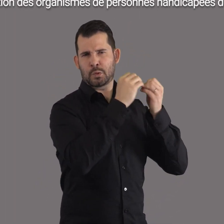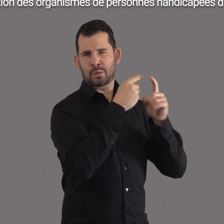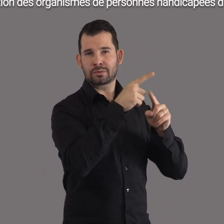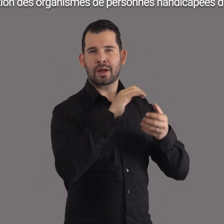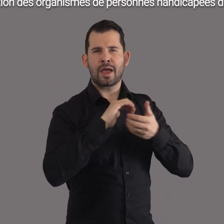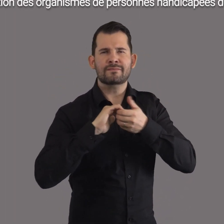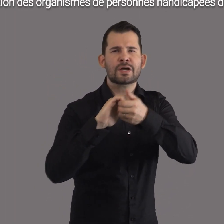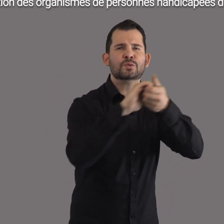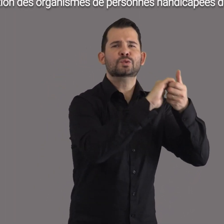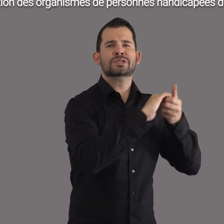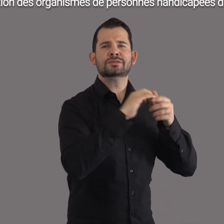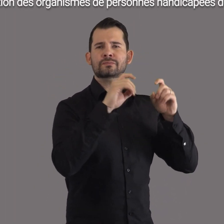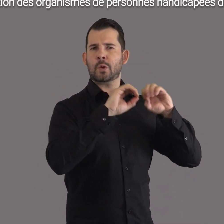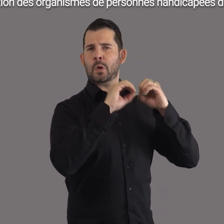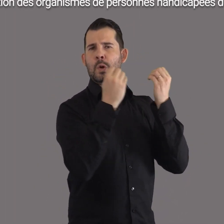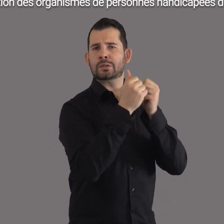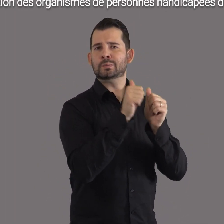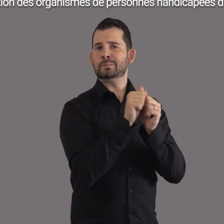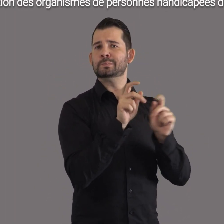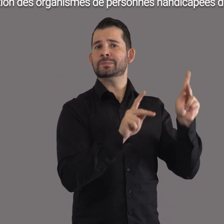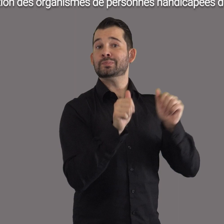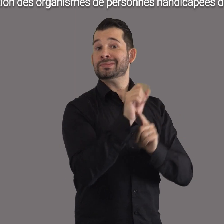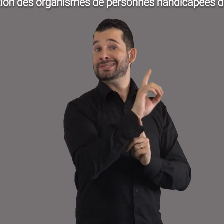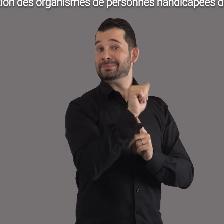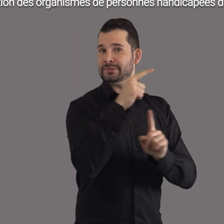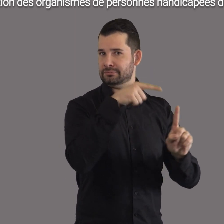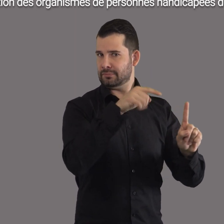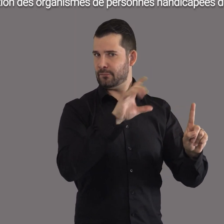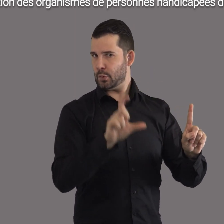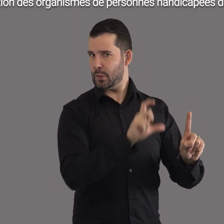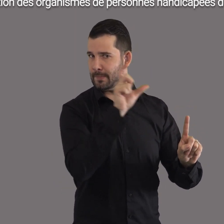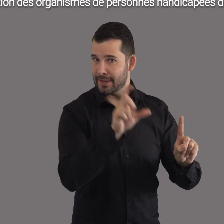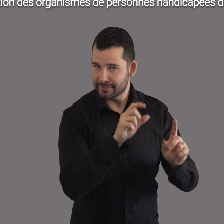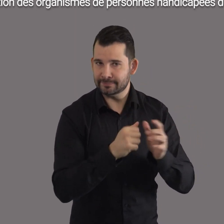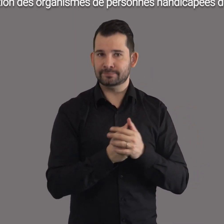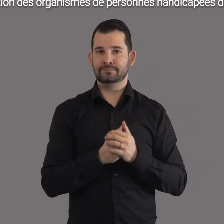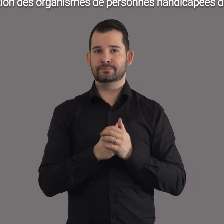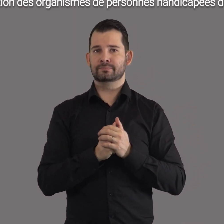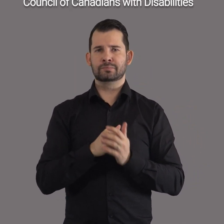Confédération of des organismes de personnes handicapées de Québec